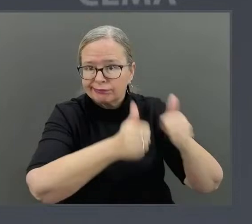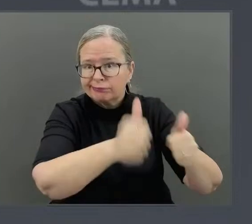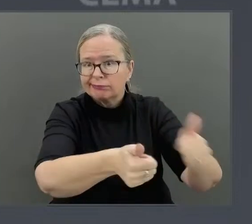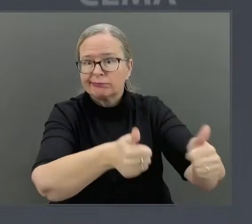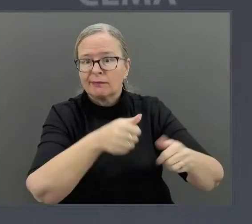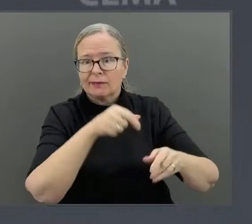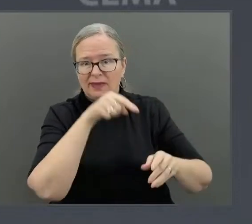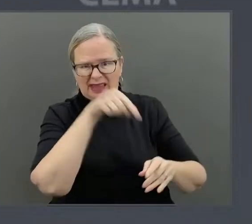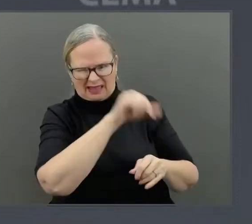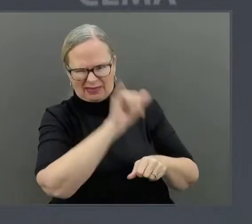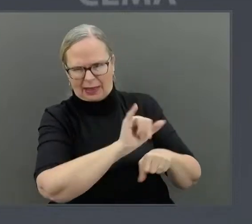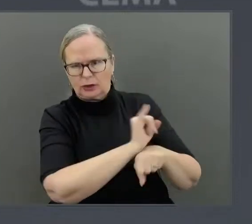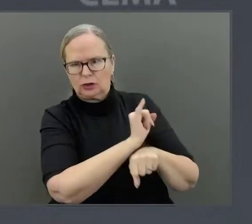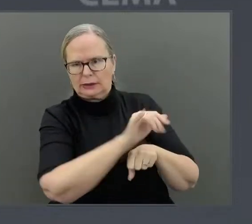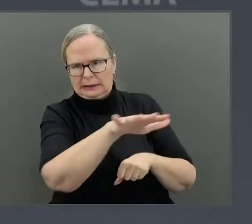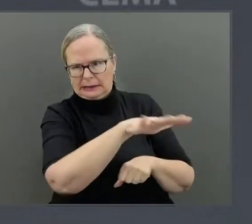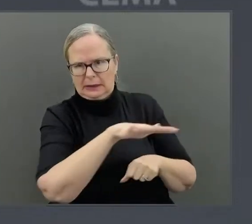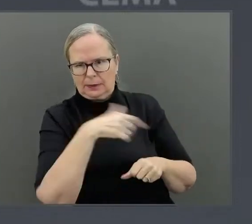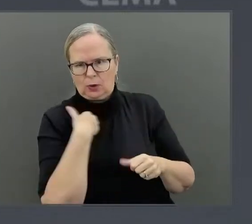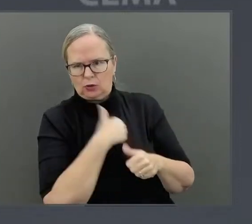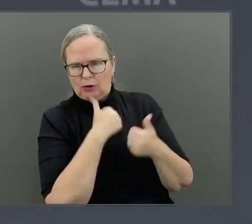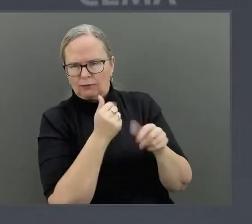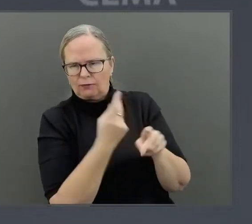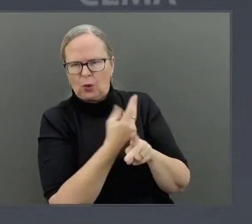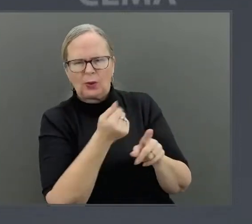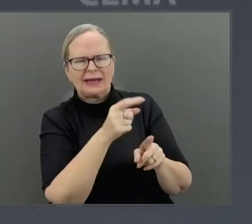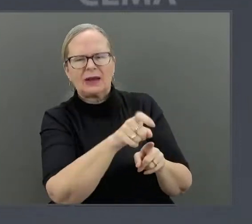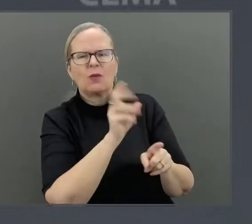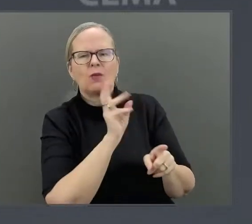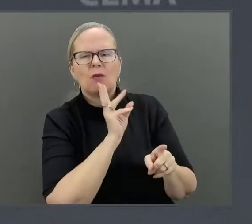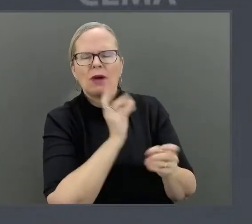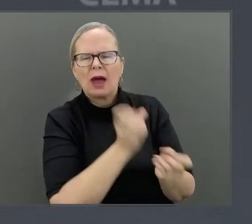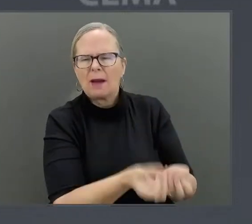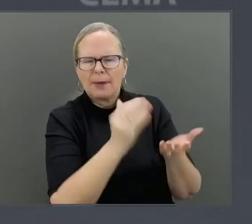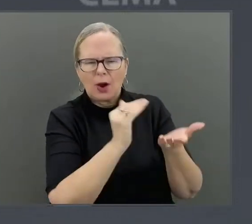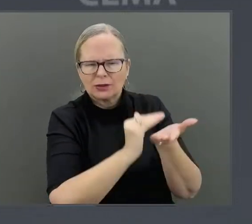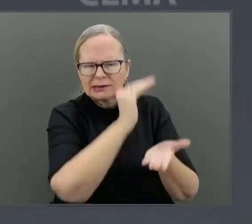that they're going to be using it is going to be a pull through methodology where you pull through